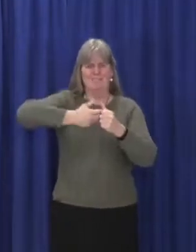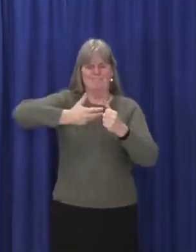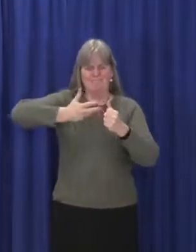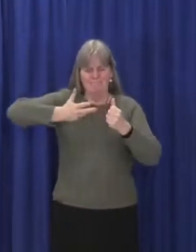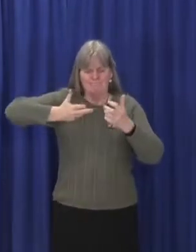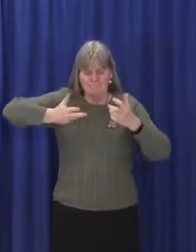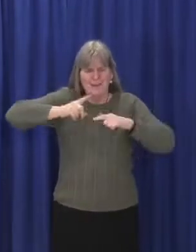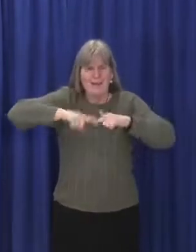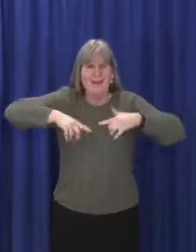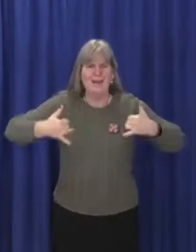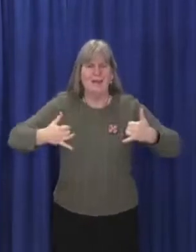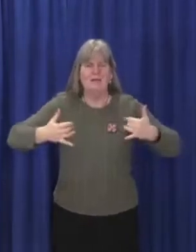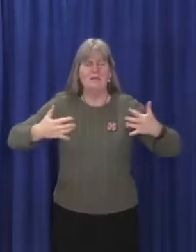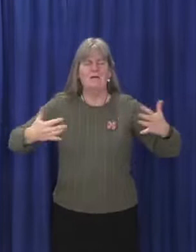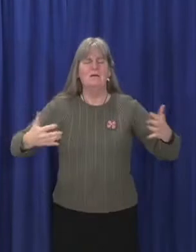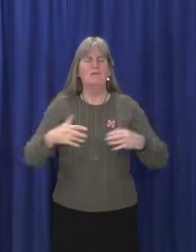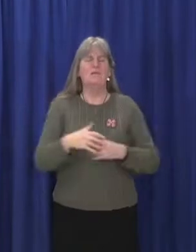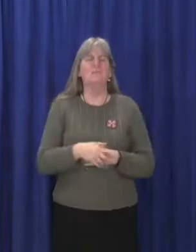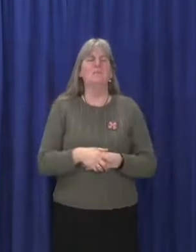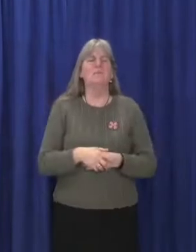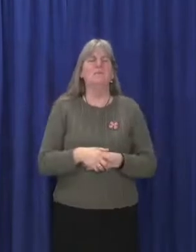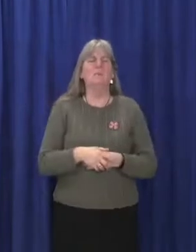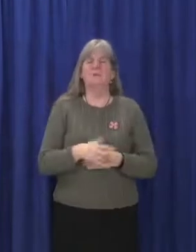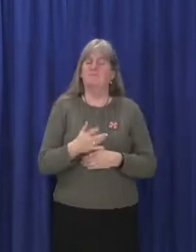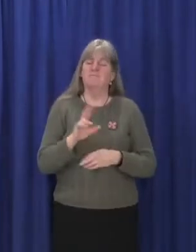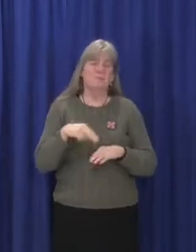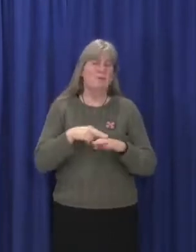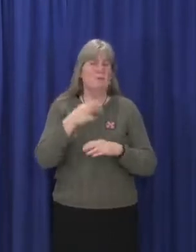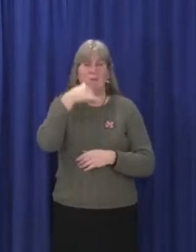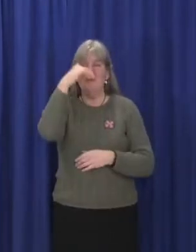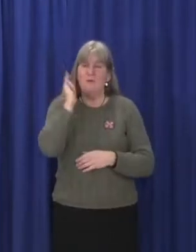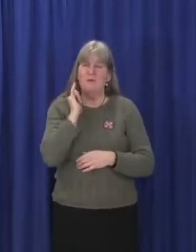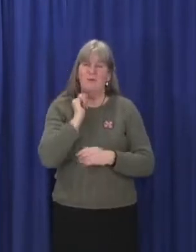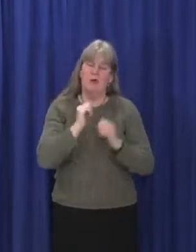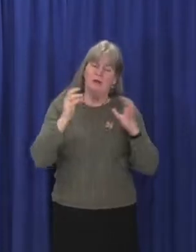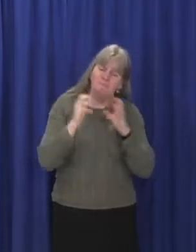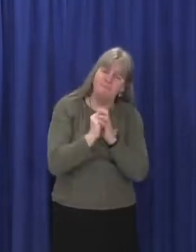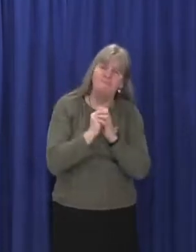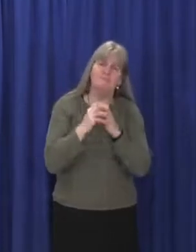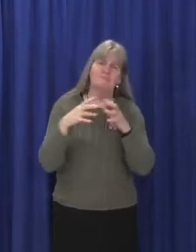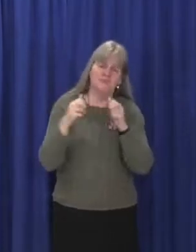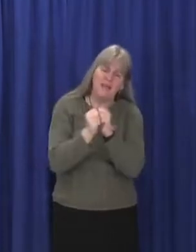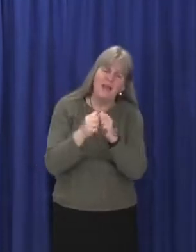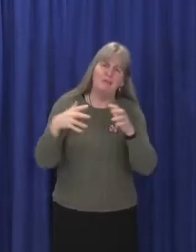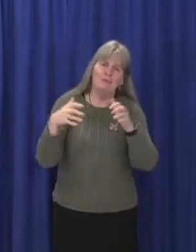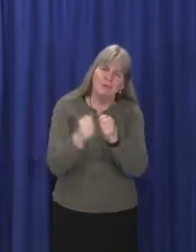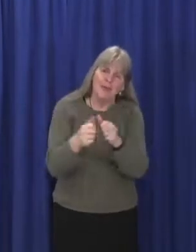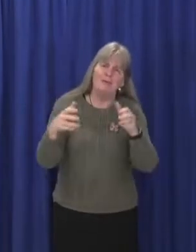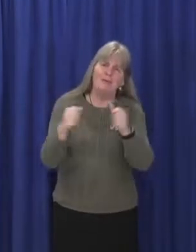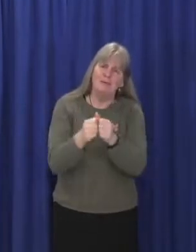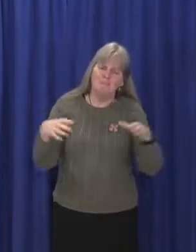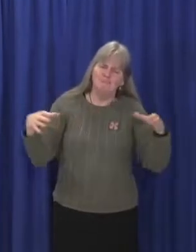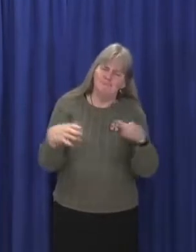This is the way Yukon does things, we do things together, and we do-- and this is what has been missing